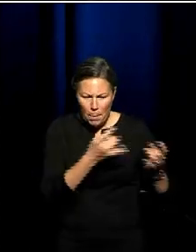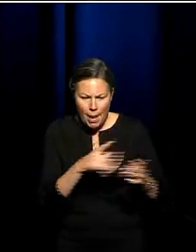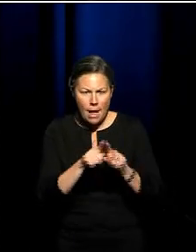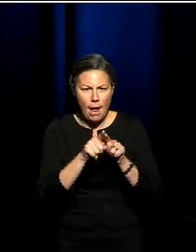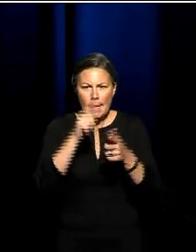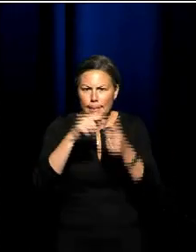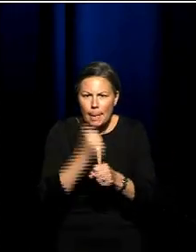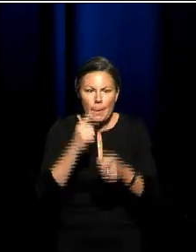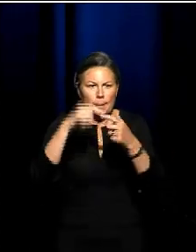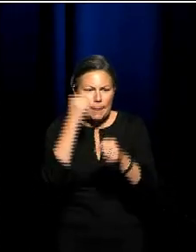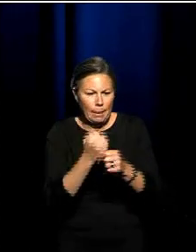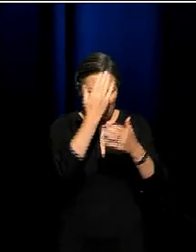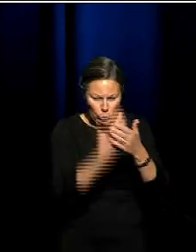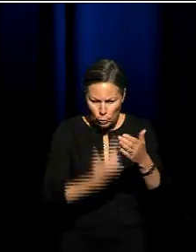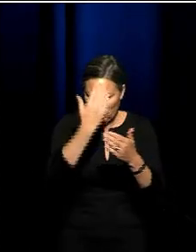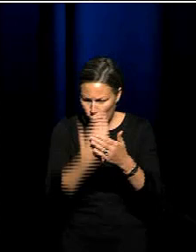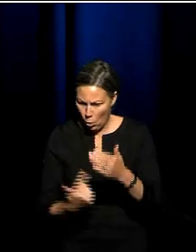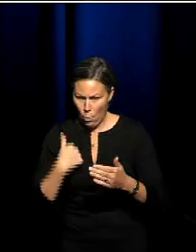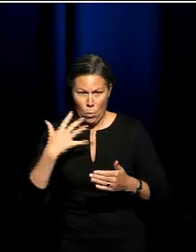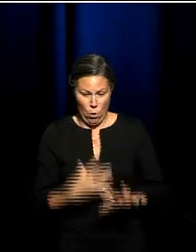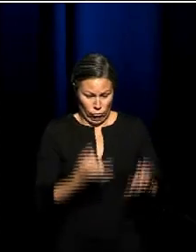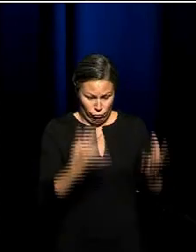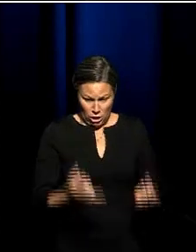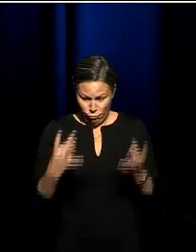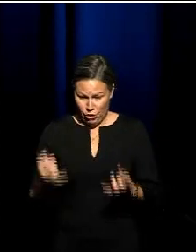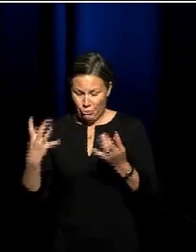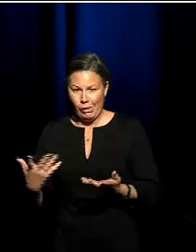services had been available earlier. Nevertheless